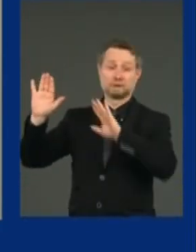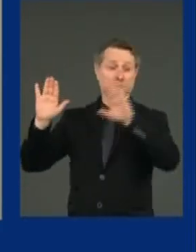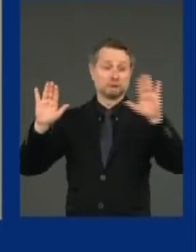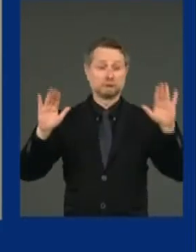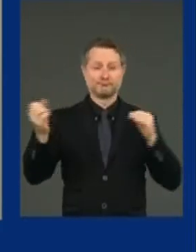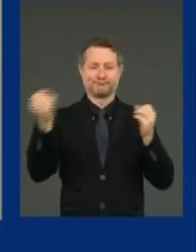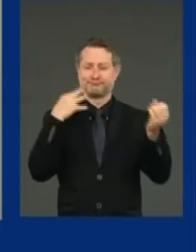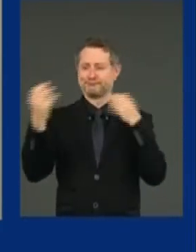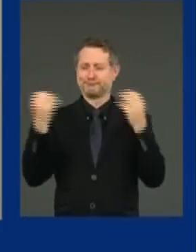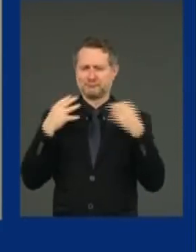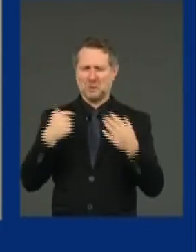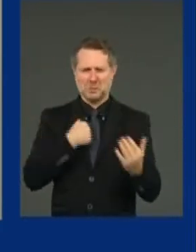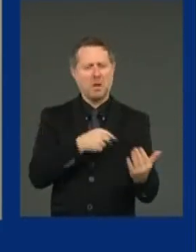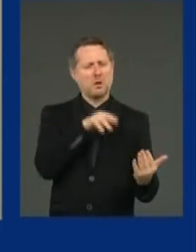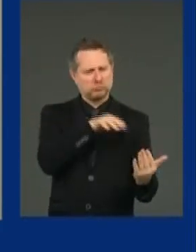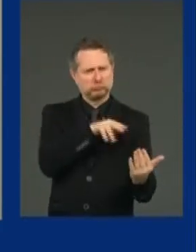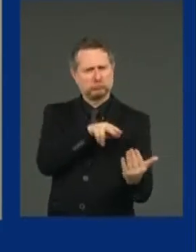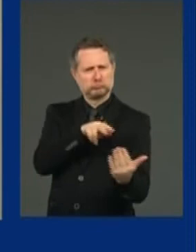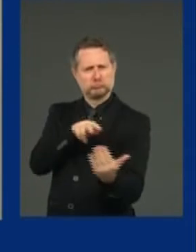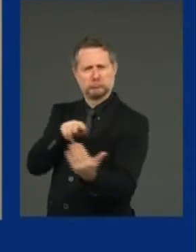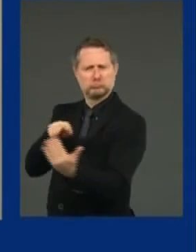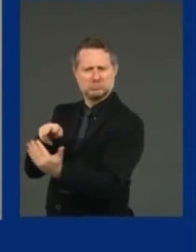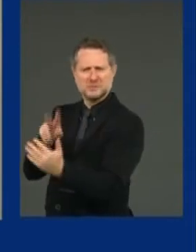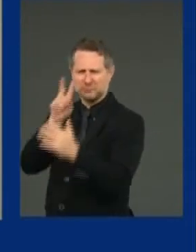EARLY ON BY A NUMBER OF VERY